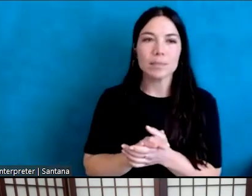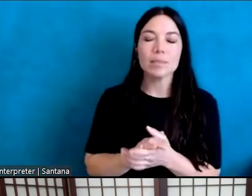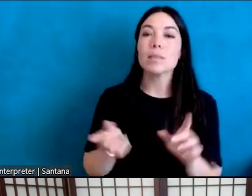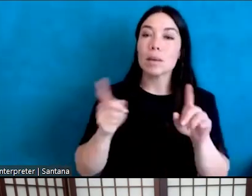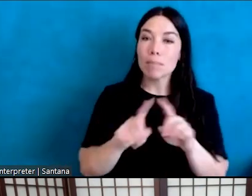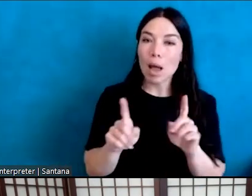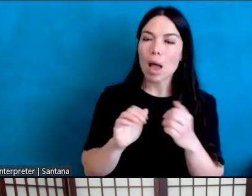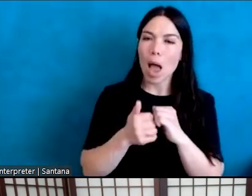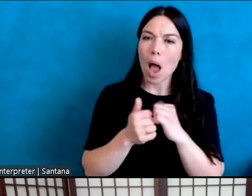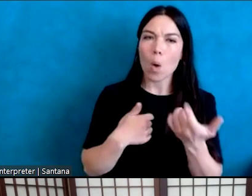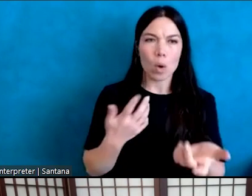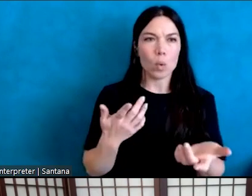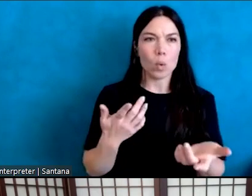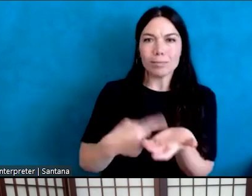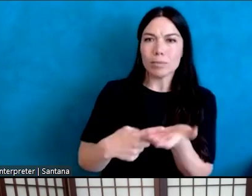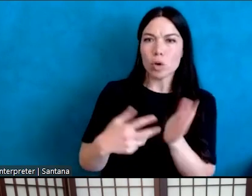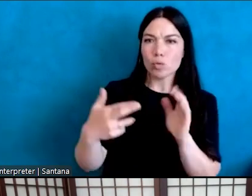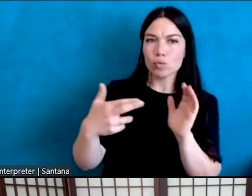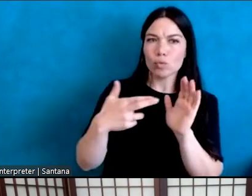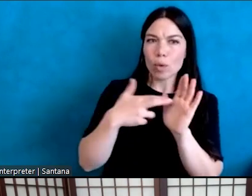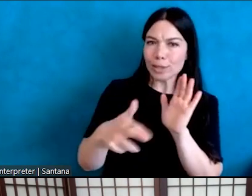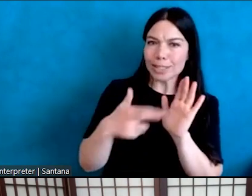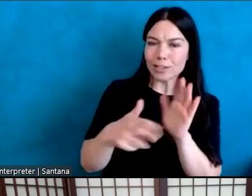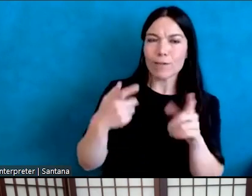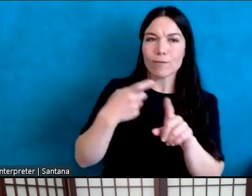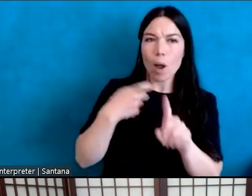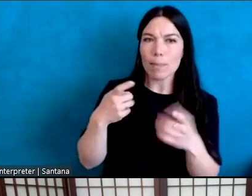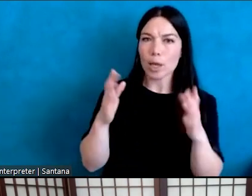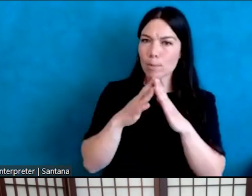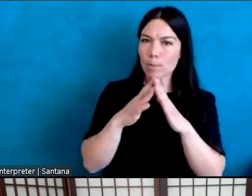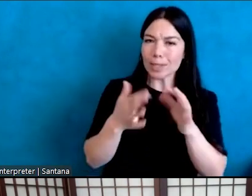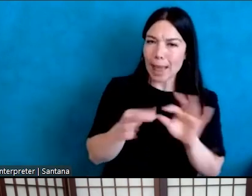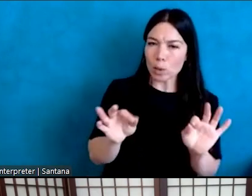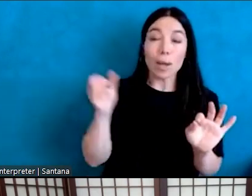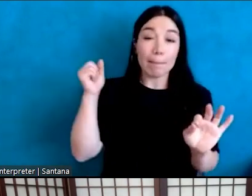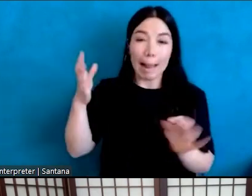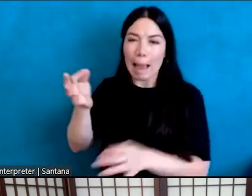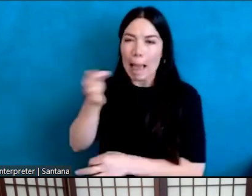especially in this case, because many so-called experts have referred to our language as extinct.